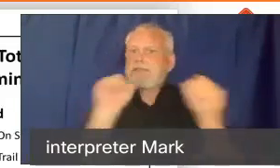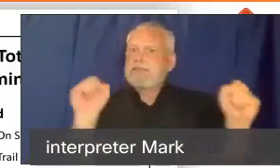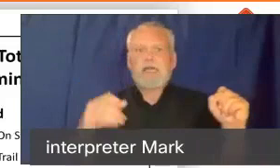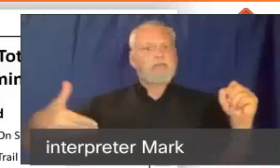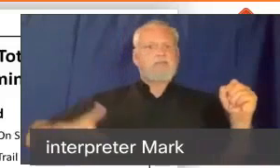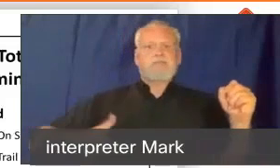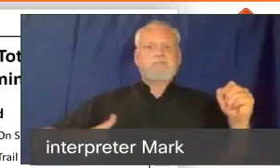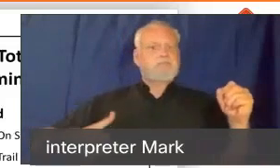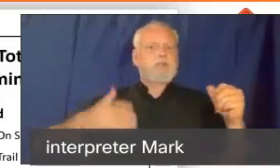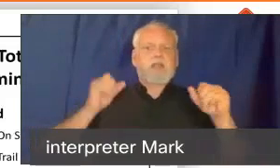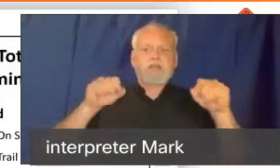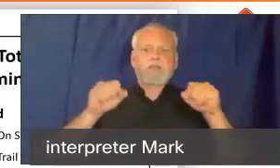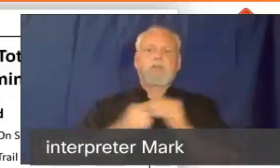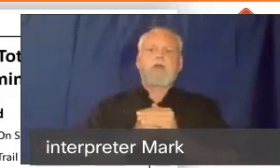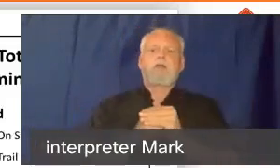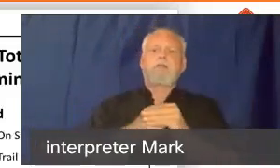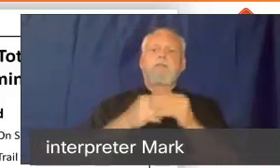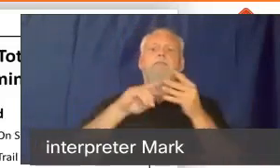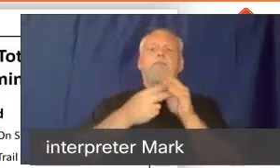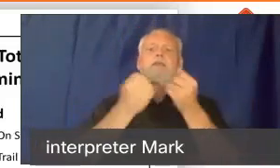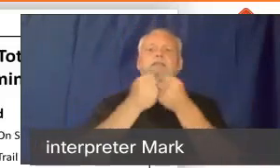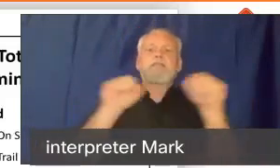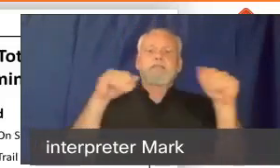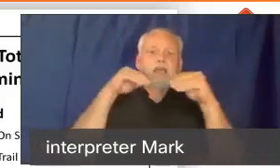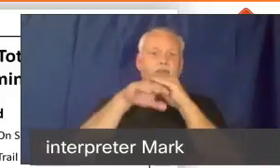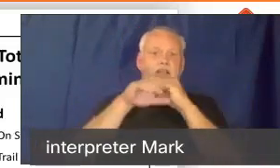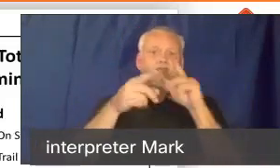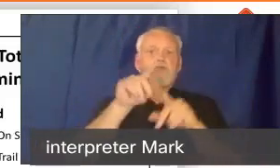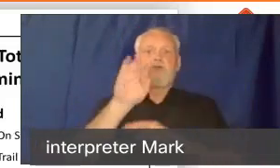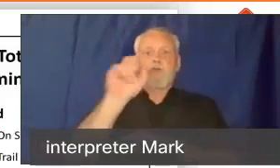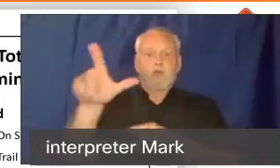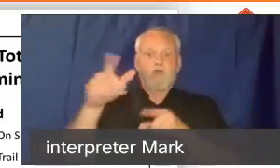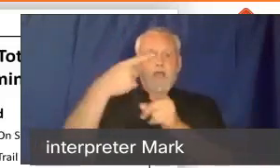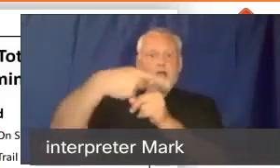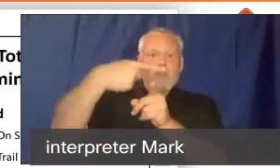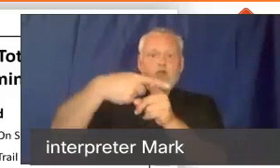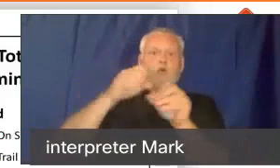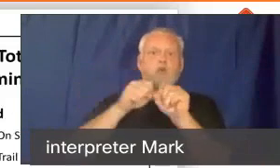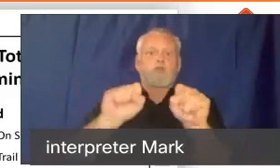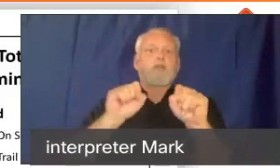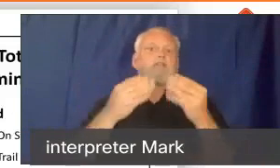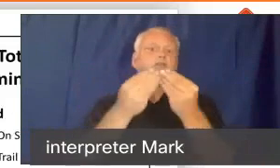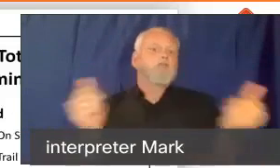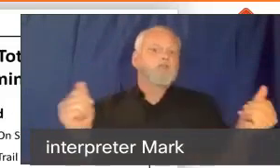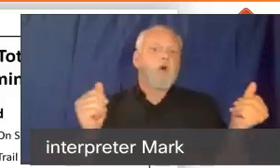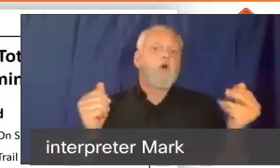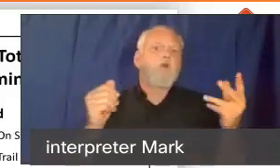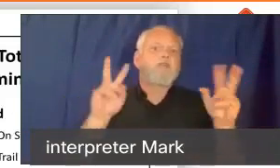That means providing safe access to the trailer, cross streets and resolving conflicting movements with traffic, especially along Blair road Northwest.